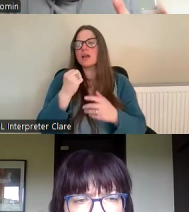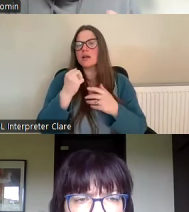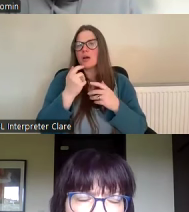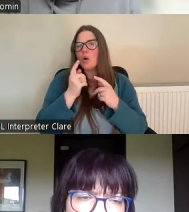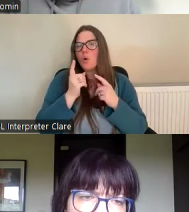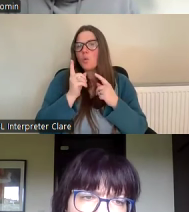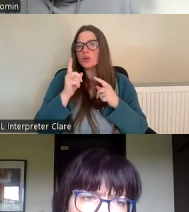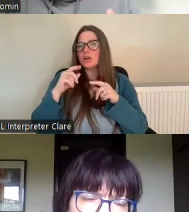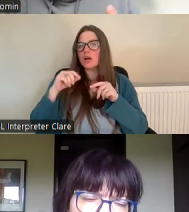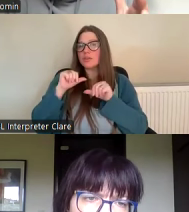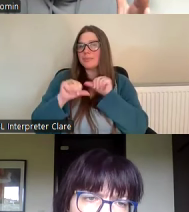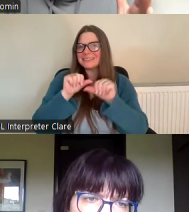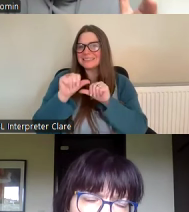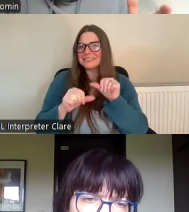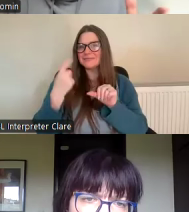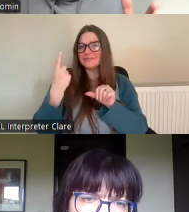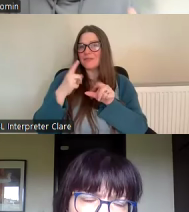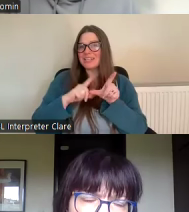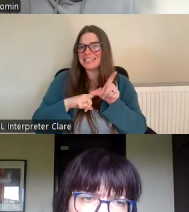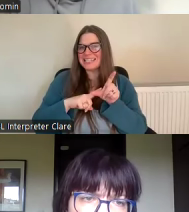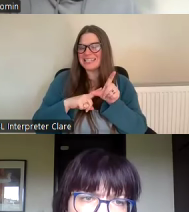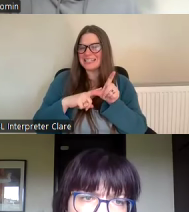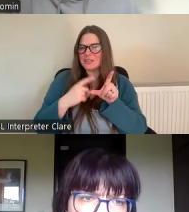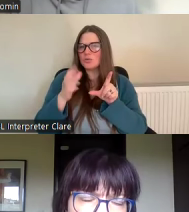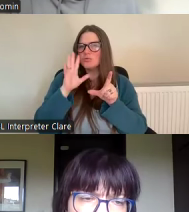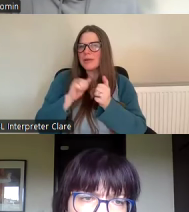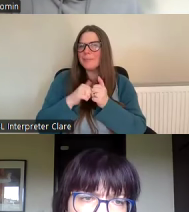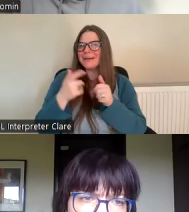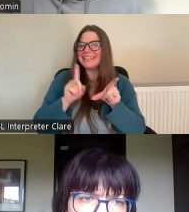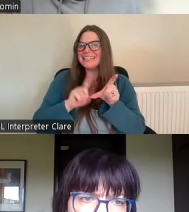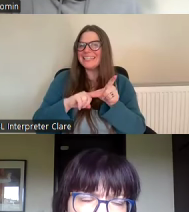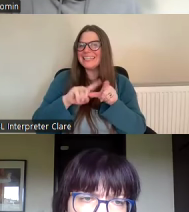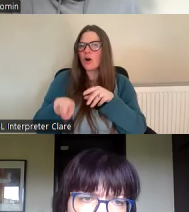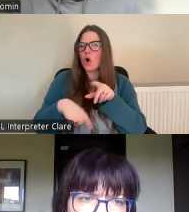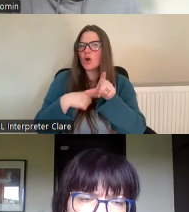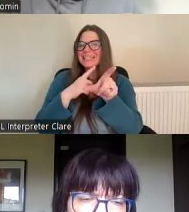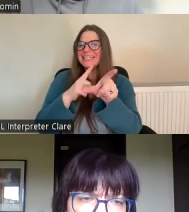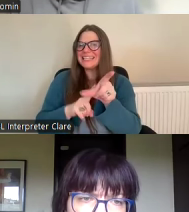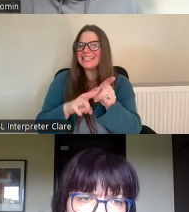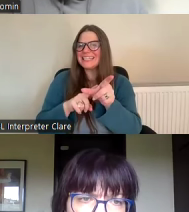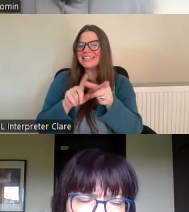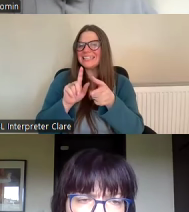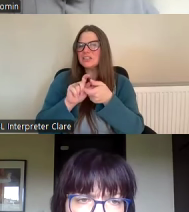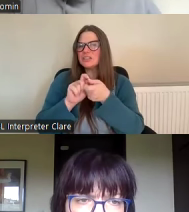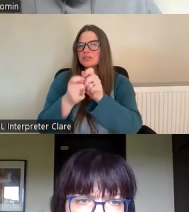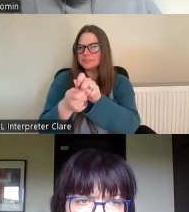With the year-on-year change, that is going to be looking at yearly trends, so whether something is becoming more popular.